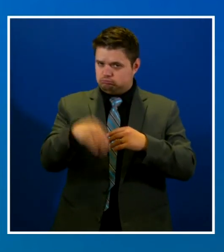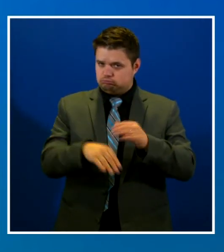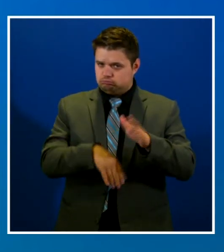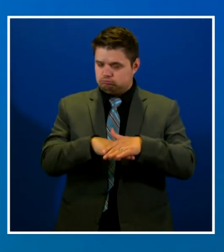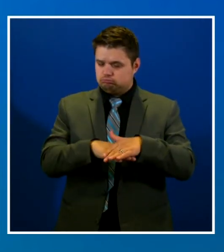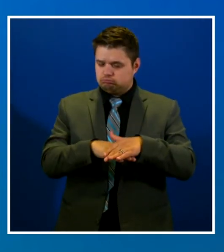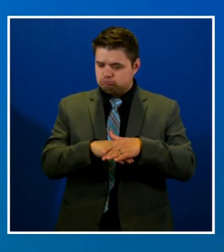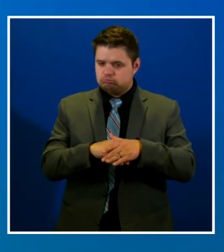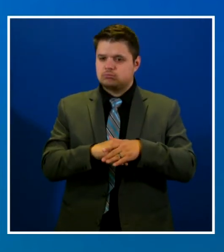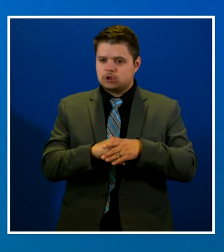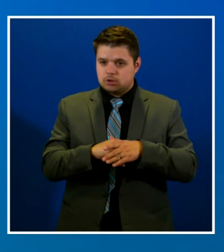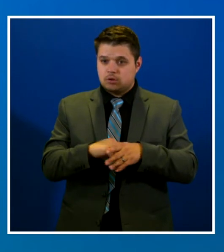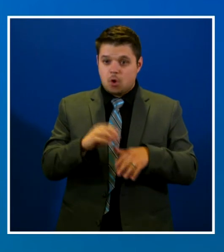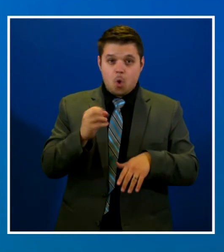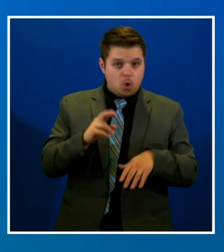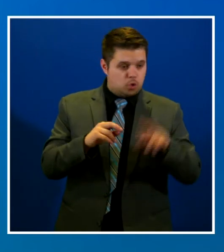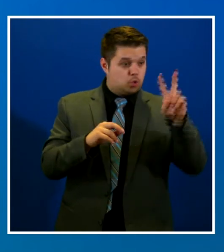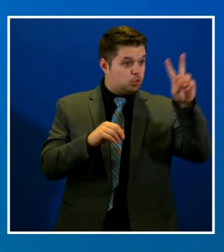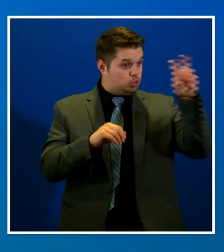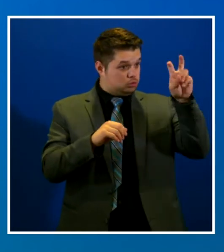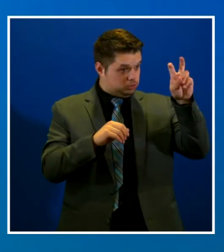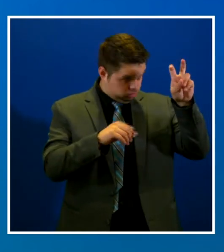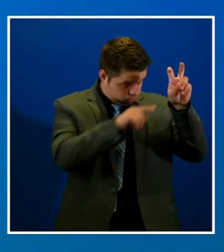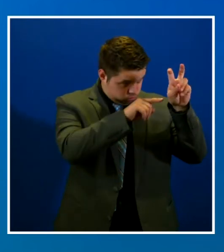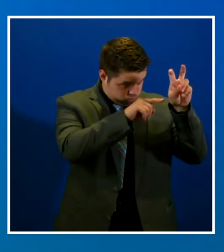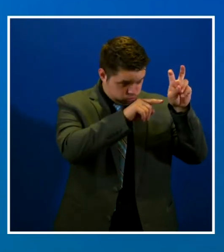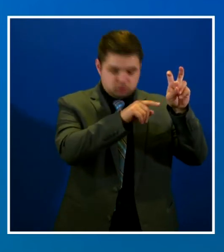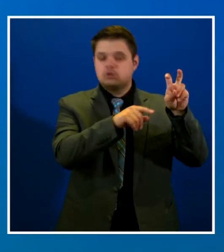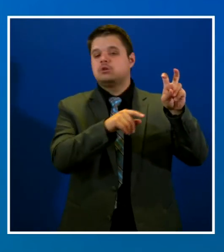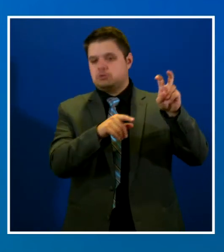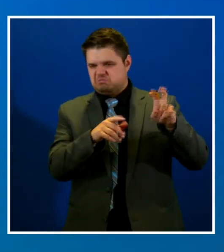whichever's less. Indoor ceremonies and gatherings